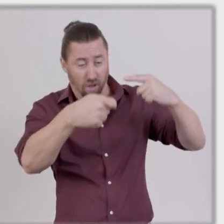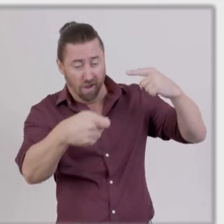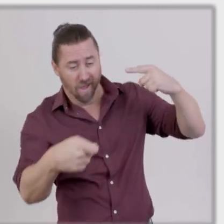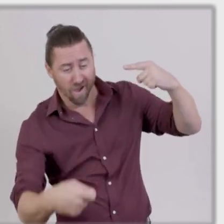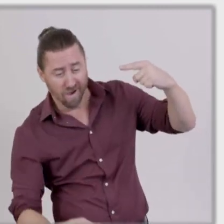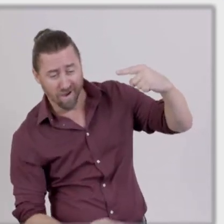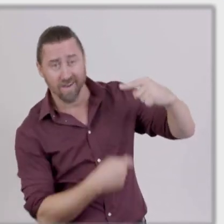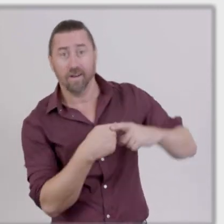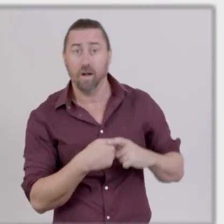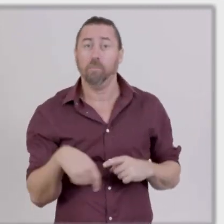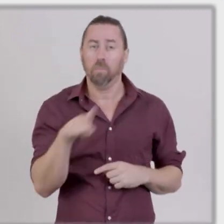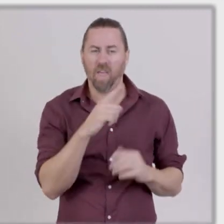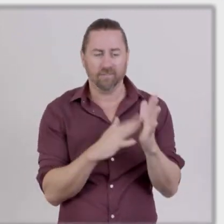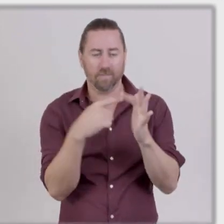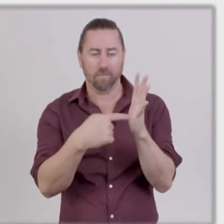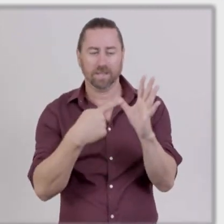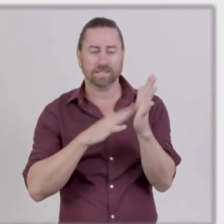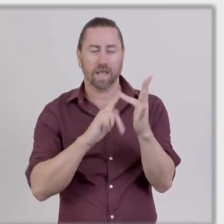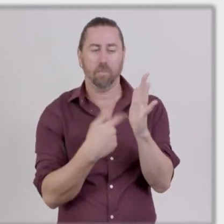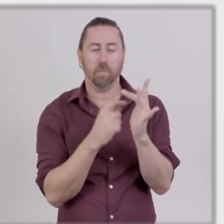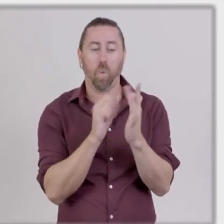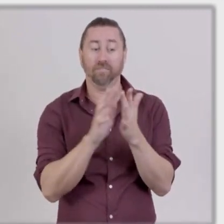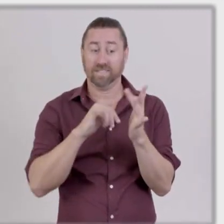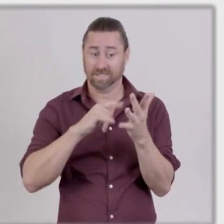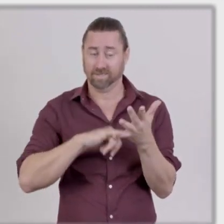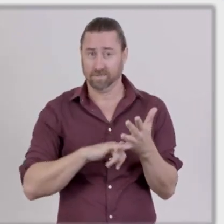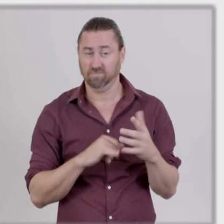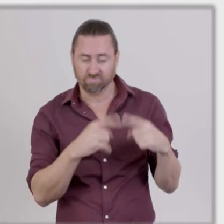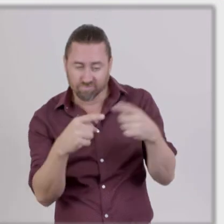and some animals go through a transformation that we call metamorphosis.